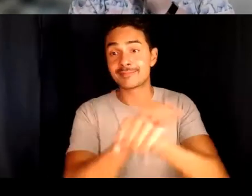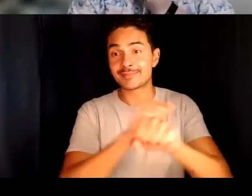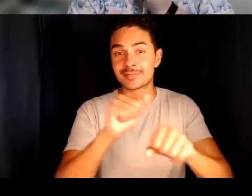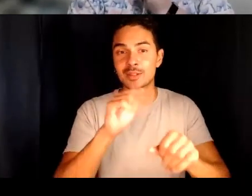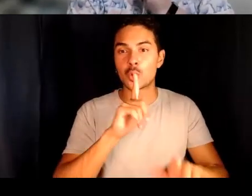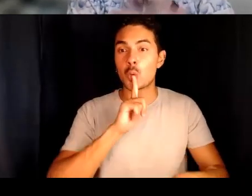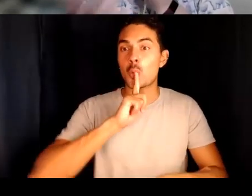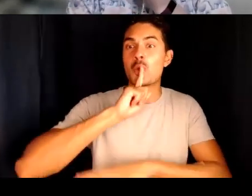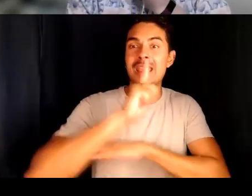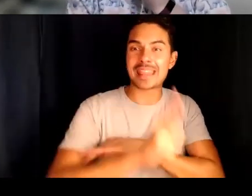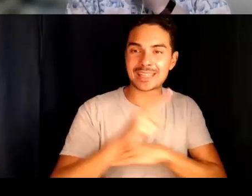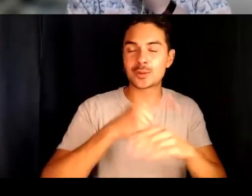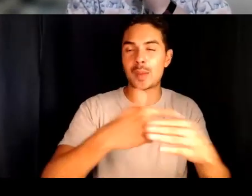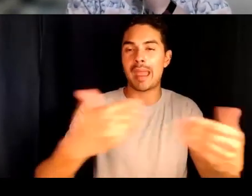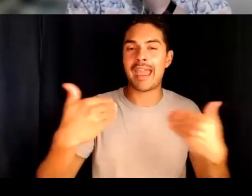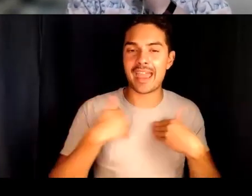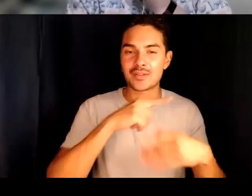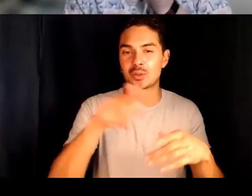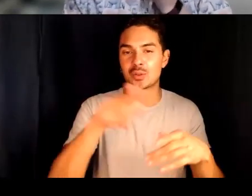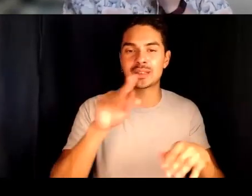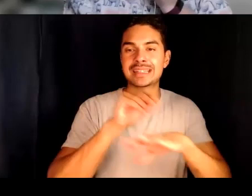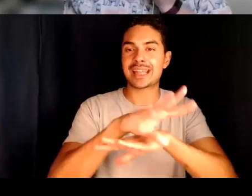to have those counseling sessions that you want.